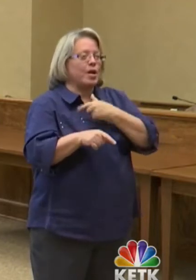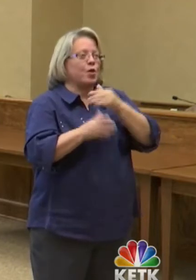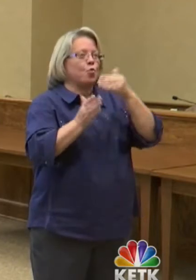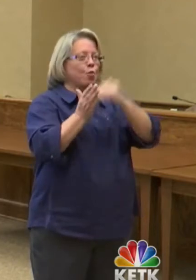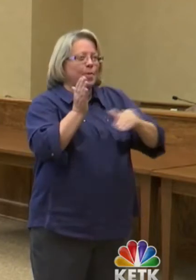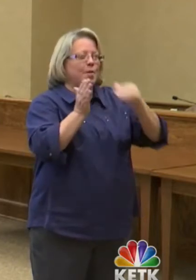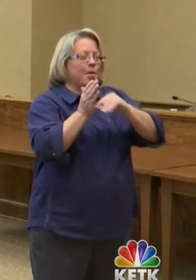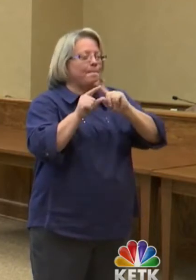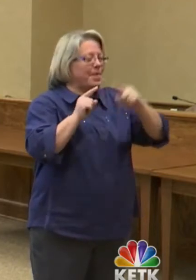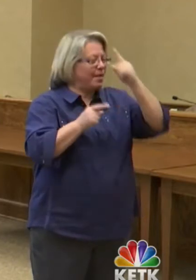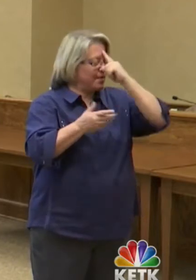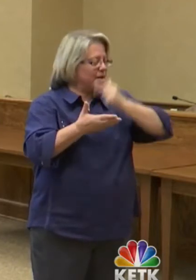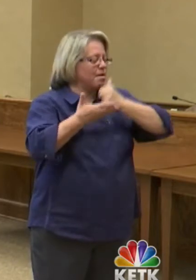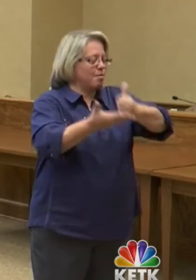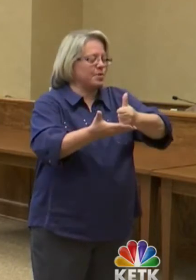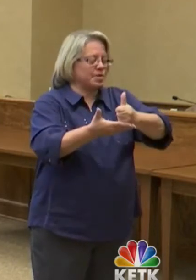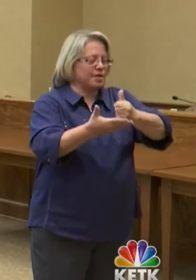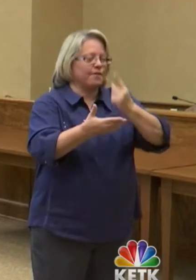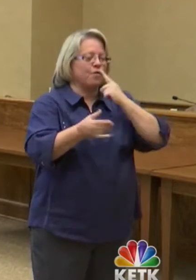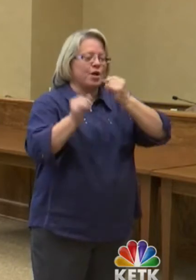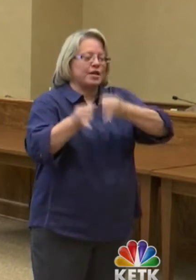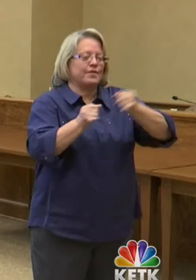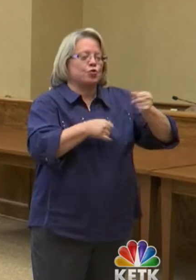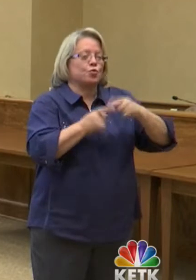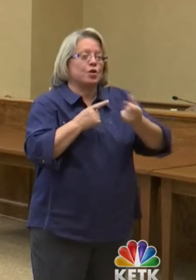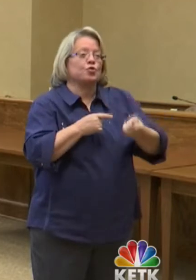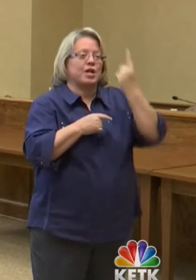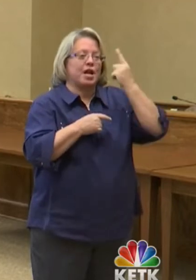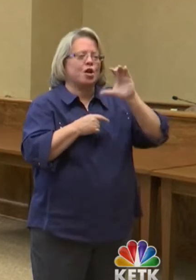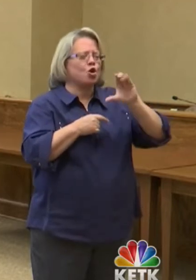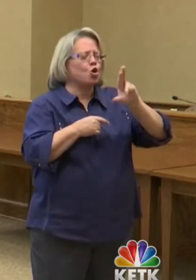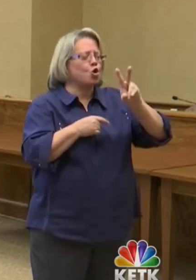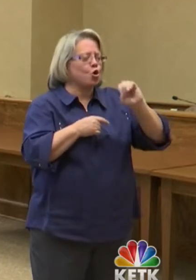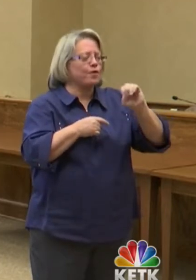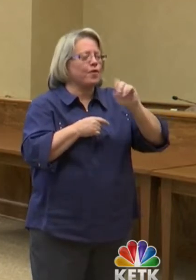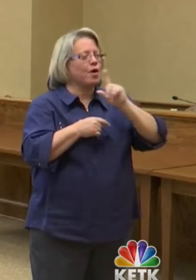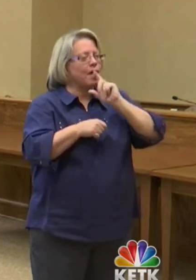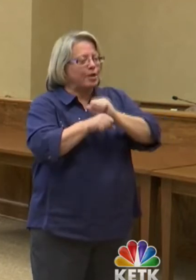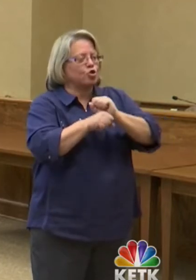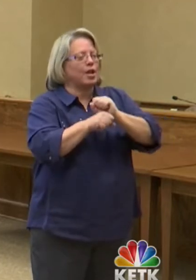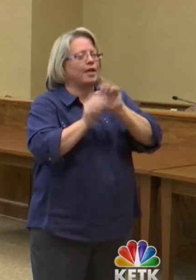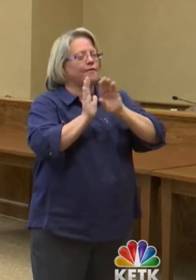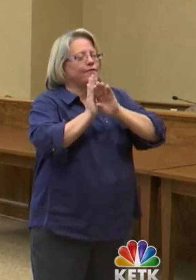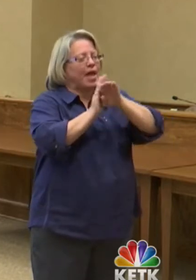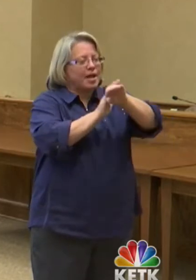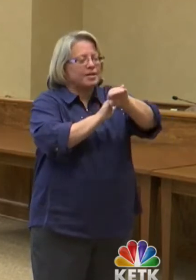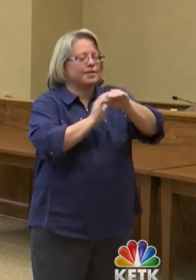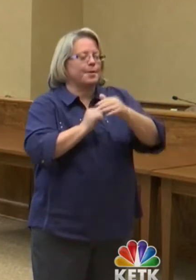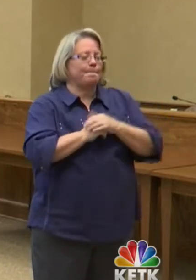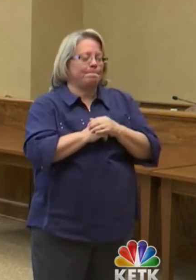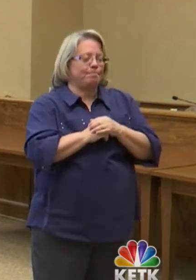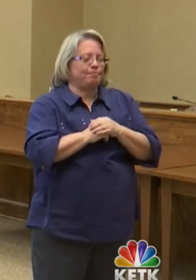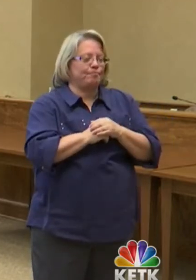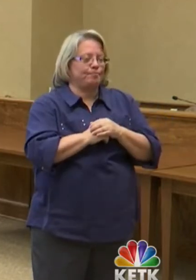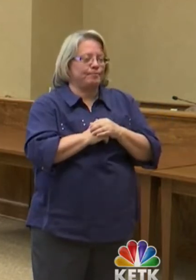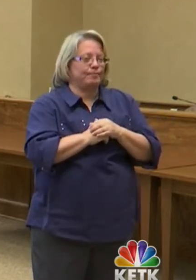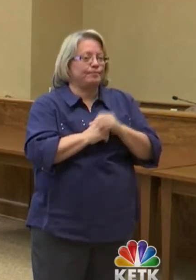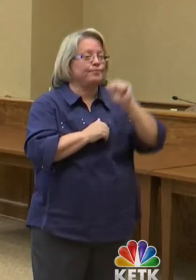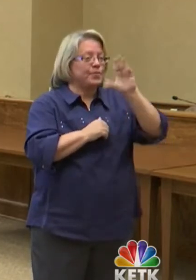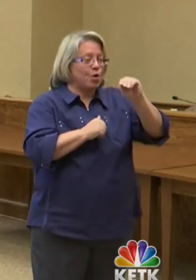THAT WERE NOT ALWAYS TALKING ABOUT THE SAME CURVE. WE ADOPT THAT KIND OF LANGUAGE BECAUSE YOUR REPEATED SO OFTEN.